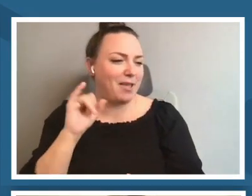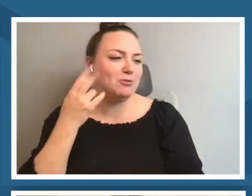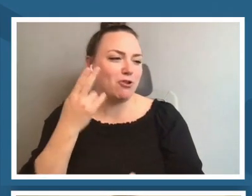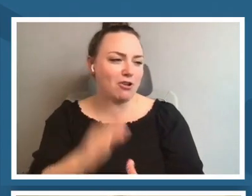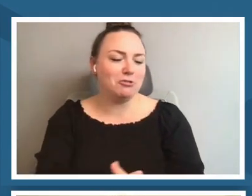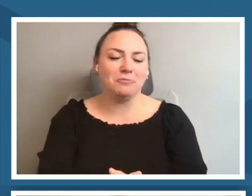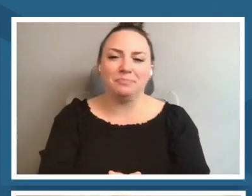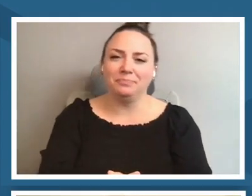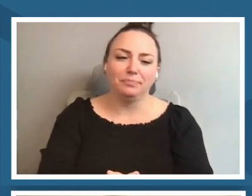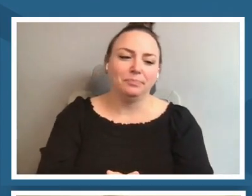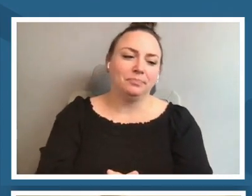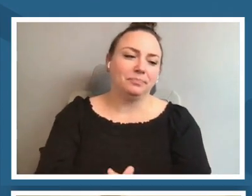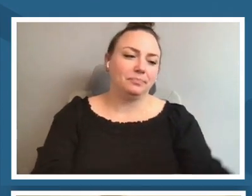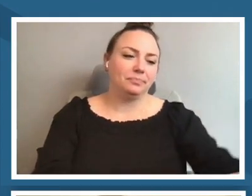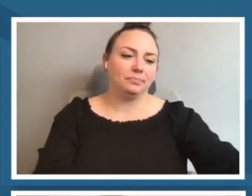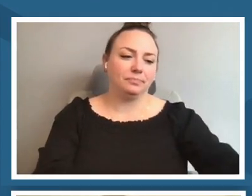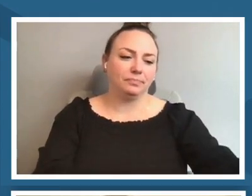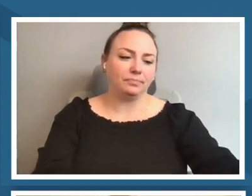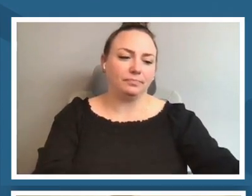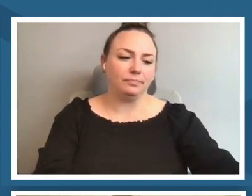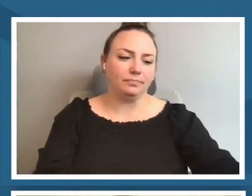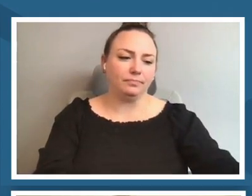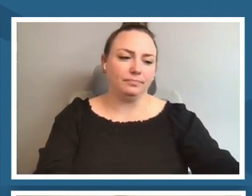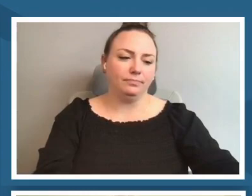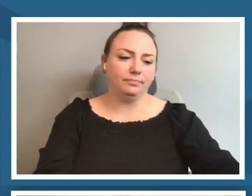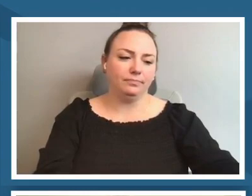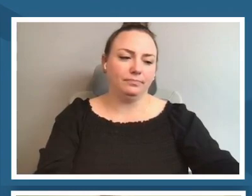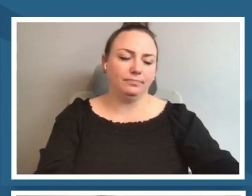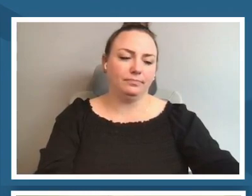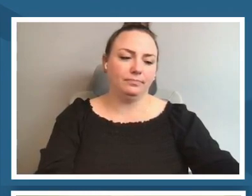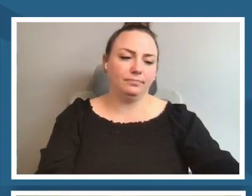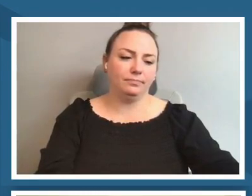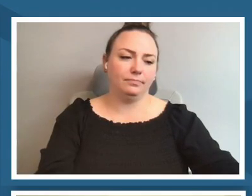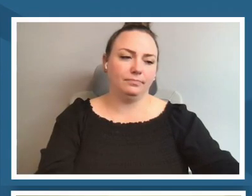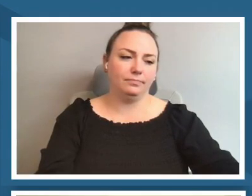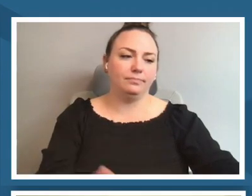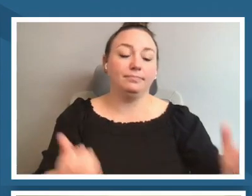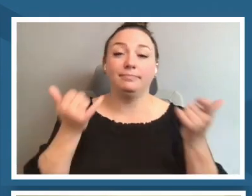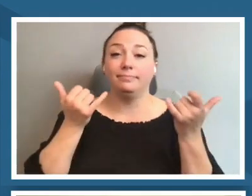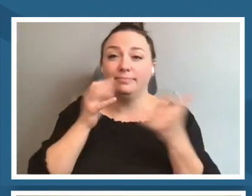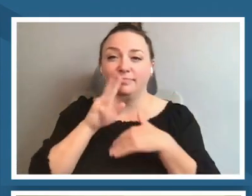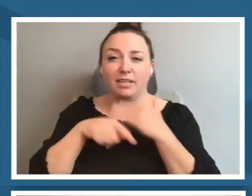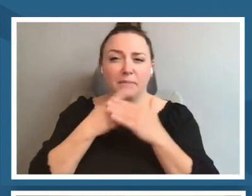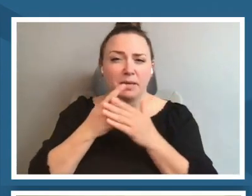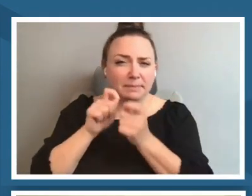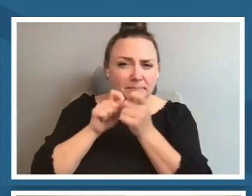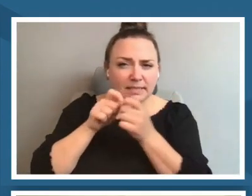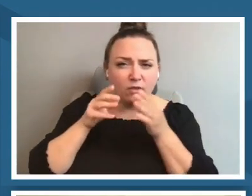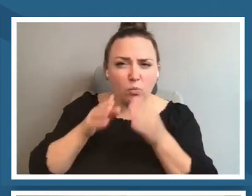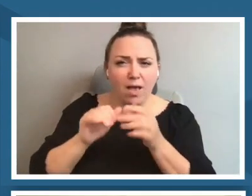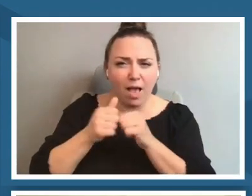so uh yeah i'm gonna talk a little bit about uh the specific way we've been